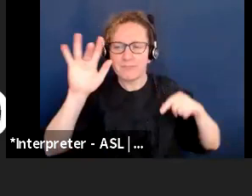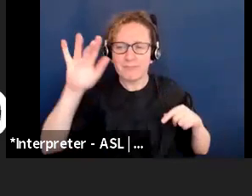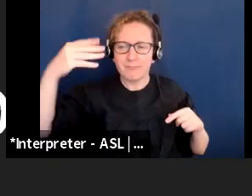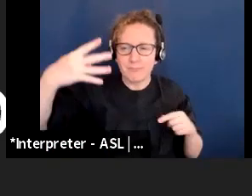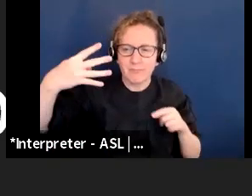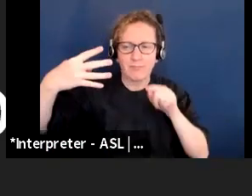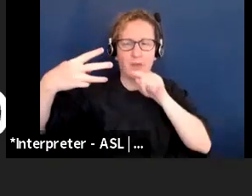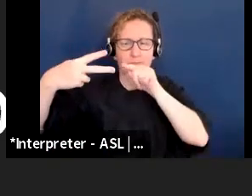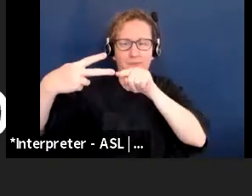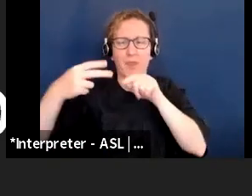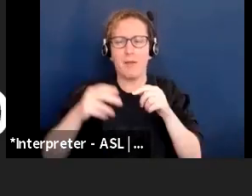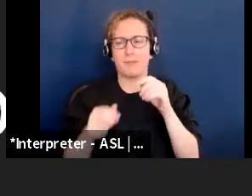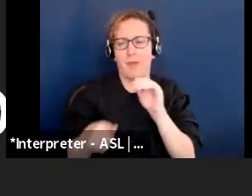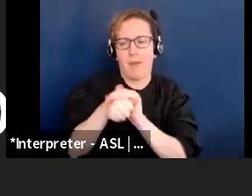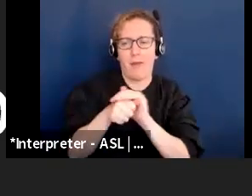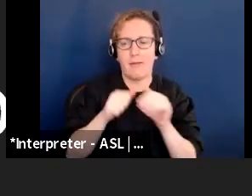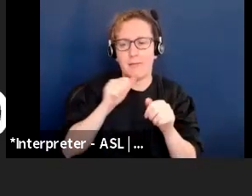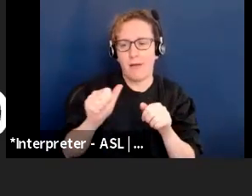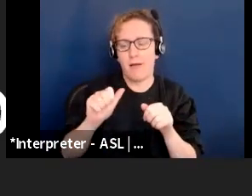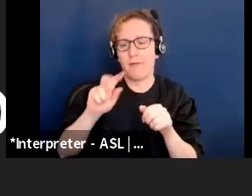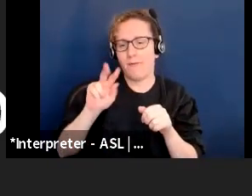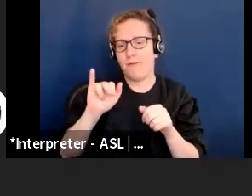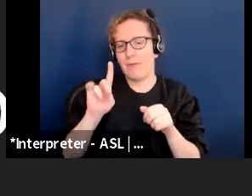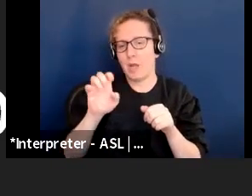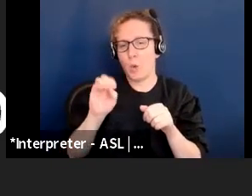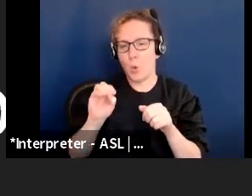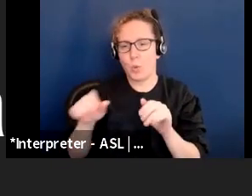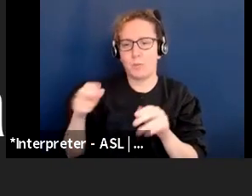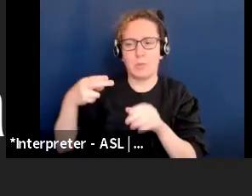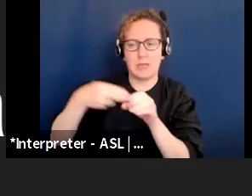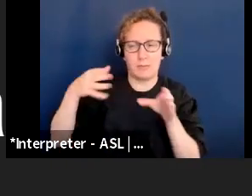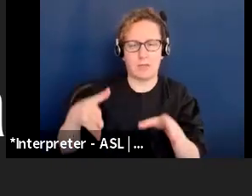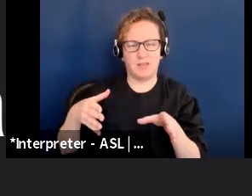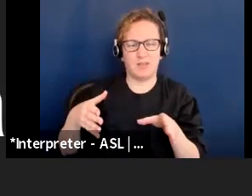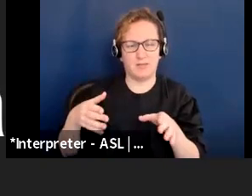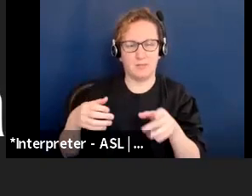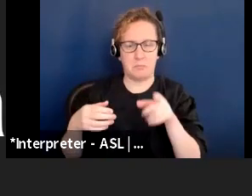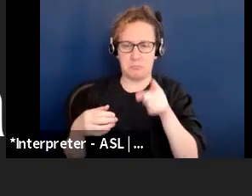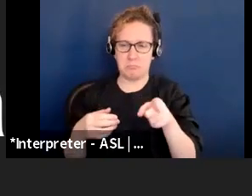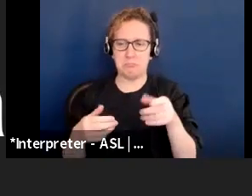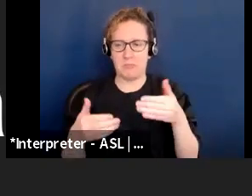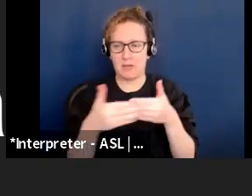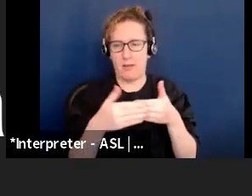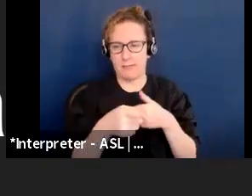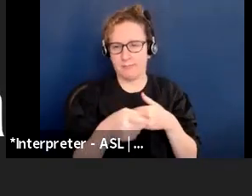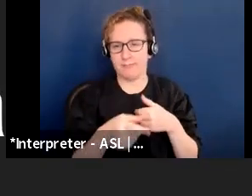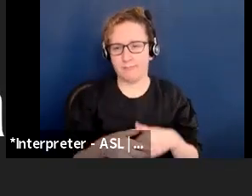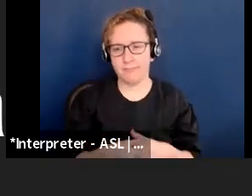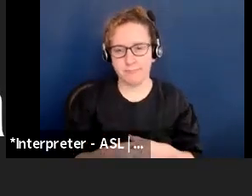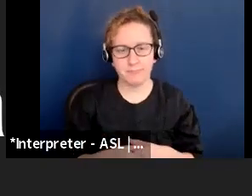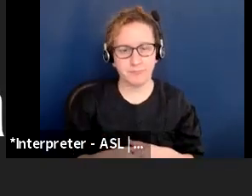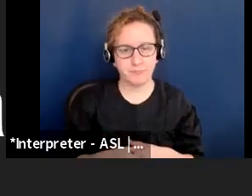interpreters and presenters on screen. How you do this is you can find any participant